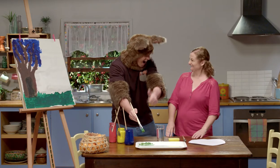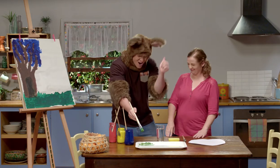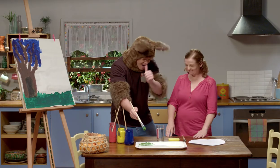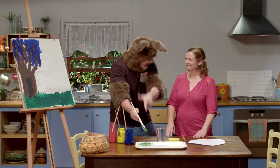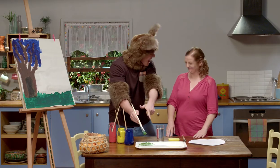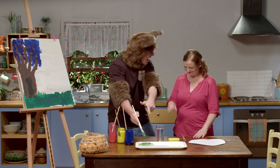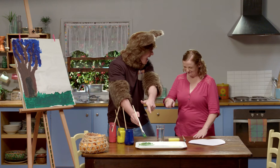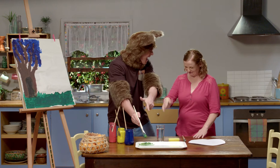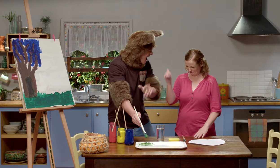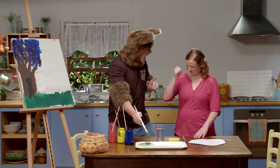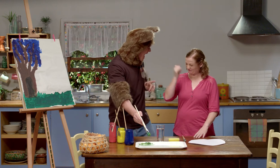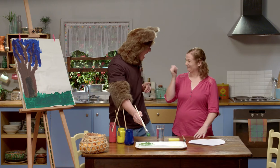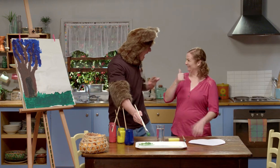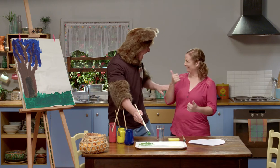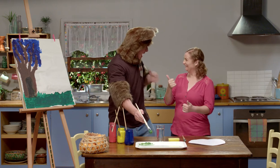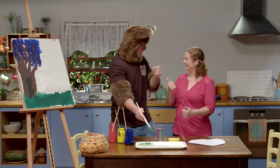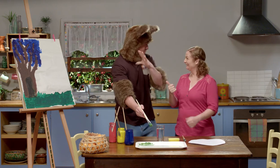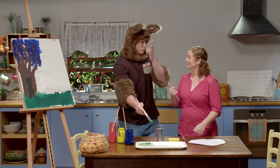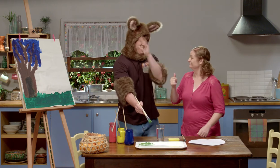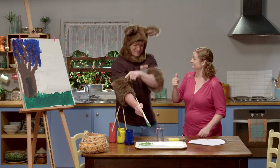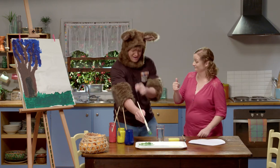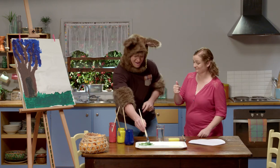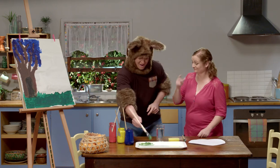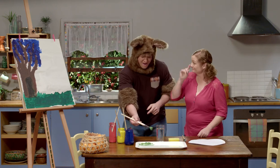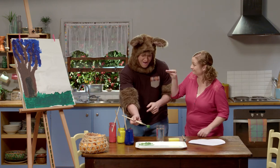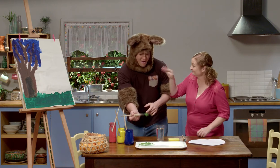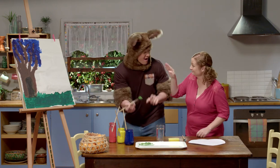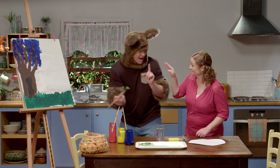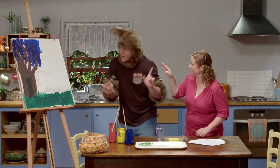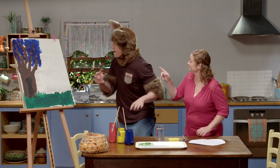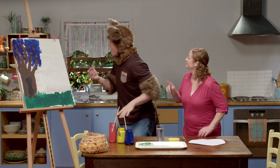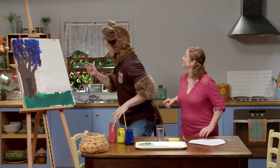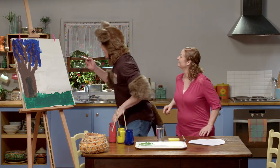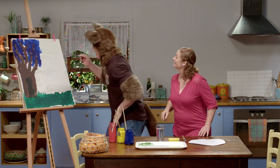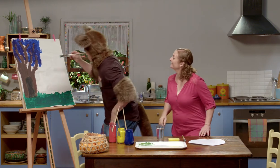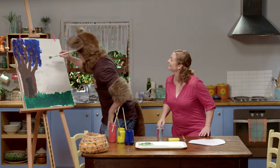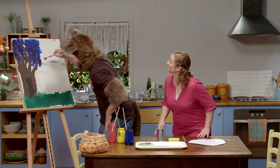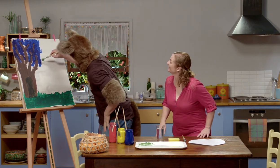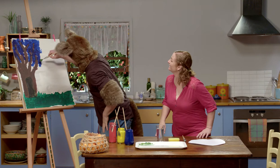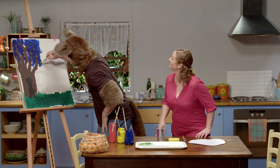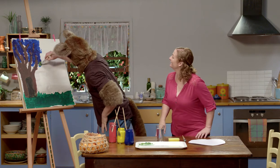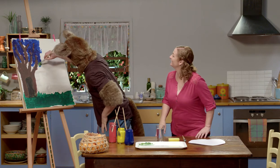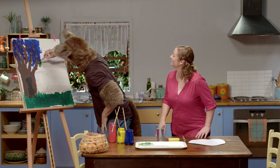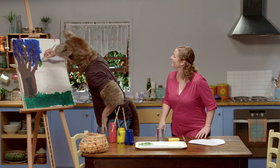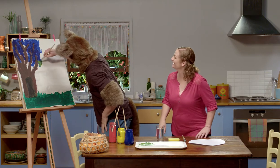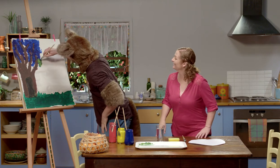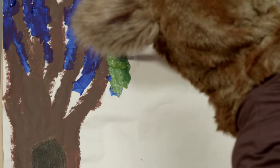Look Sally. It's green! That's right, it's green. I'm going to put it on my tree. Good idea.